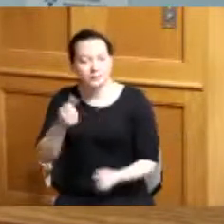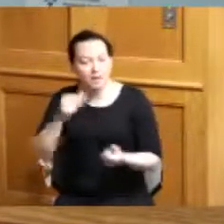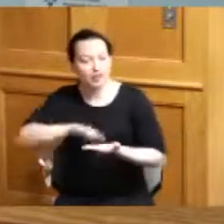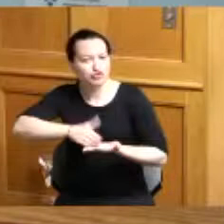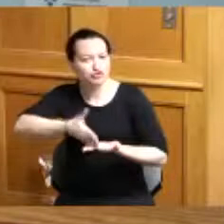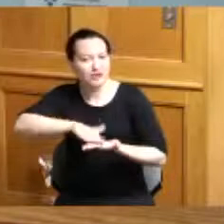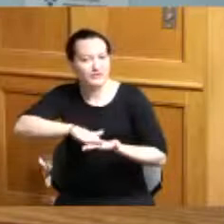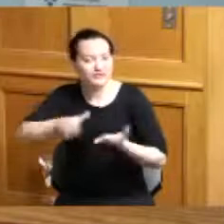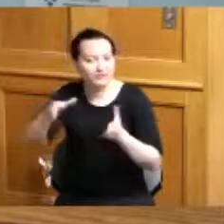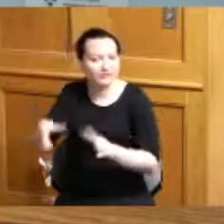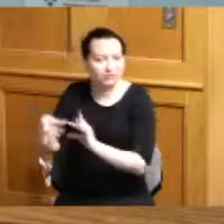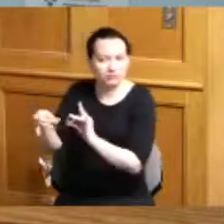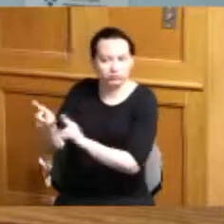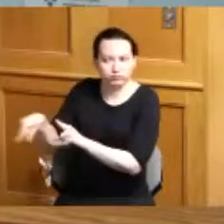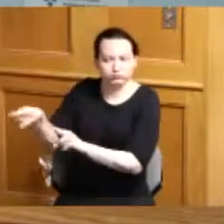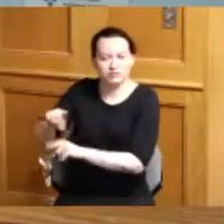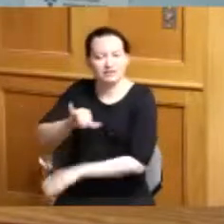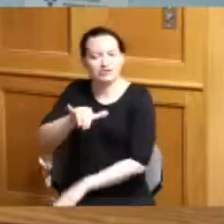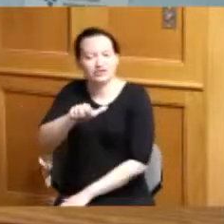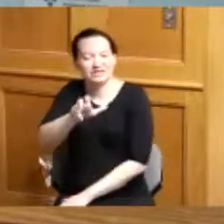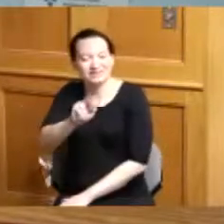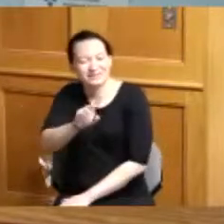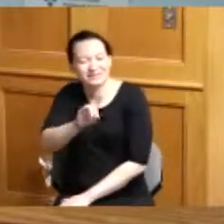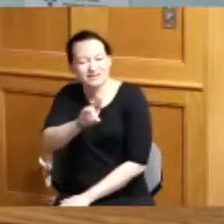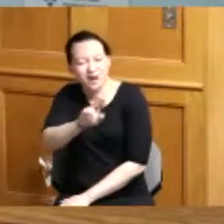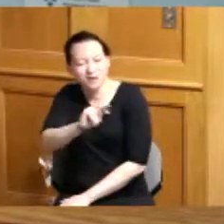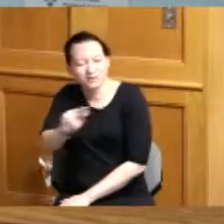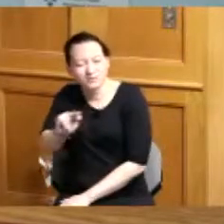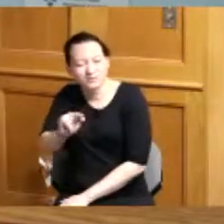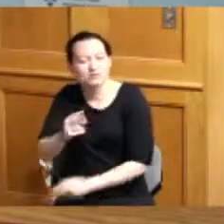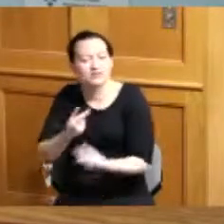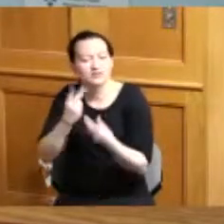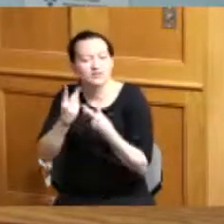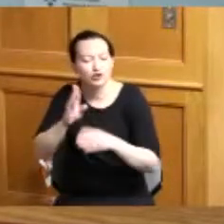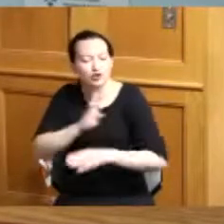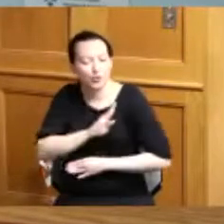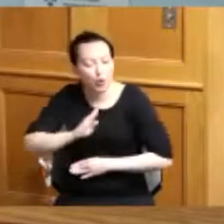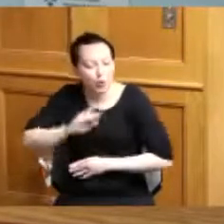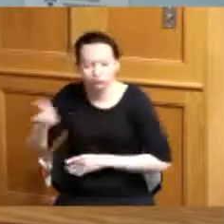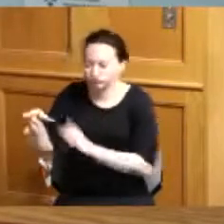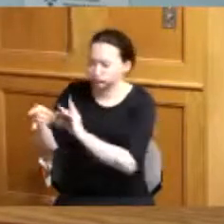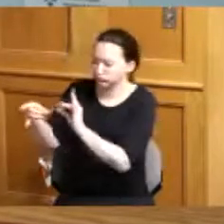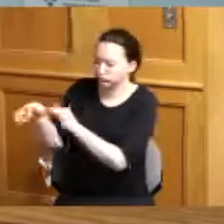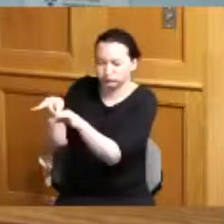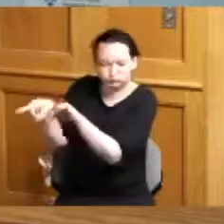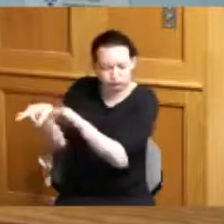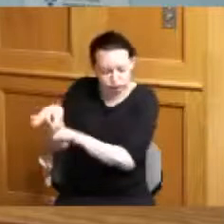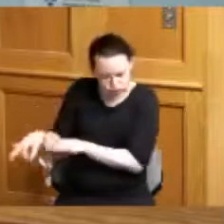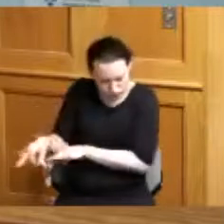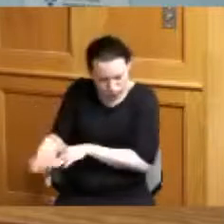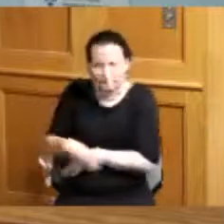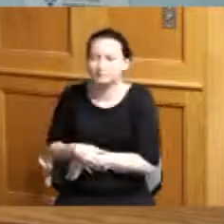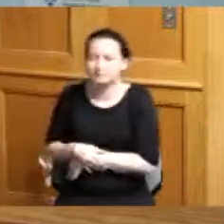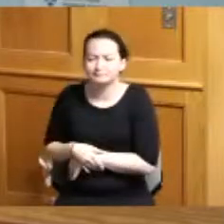was telling me about it Jason Dunn from a Visitor Bureau was telling me about it people just been